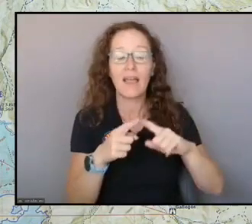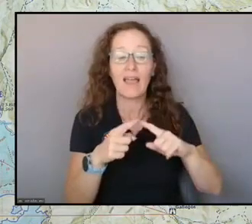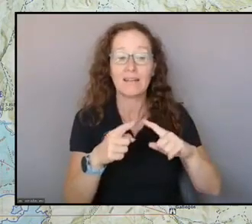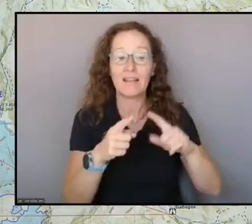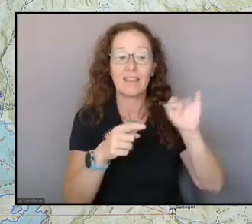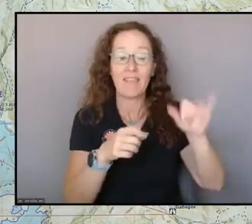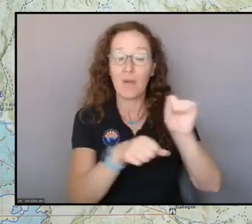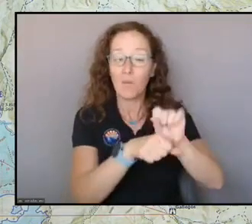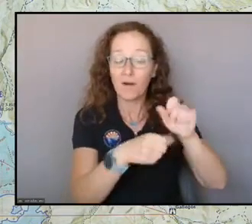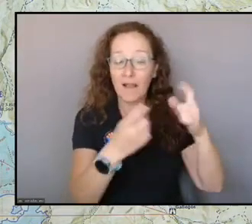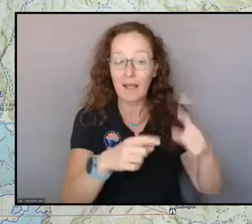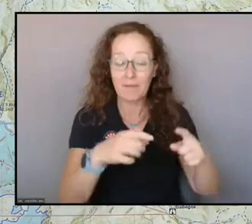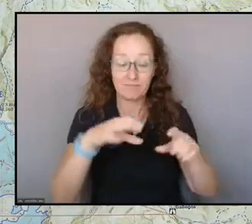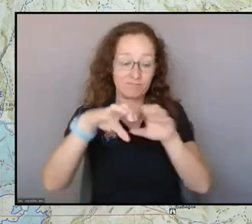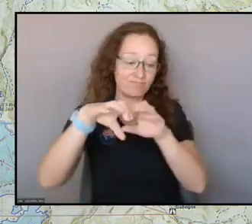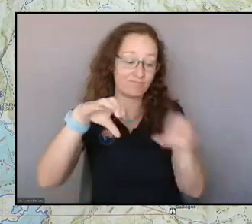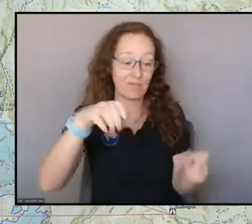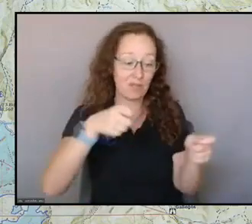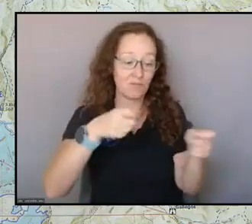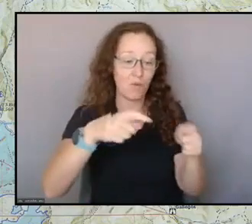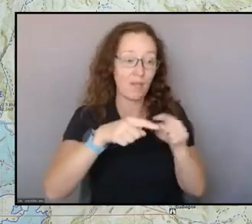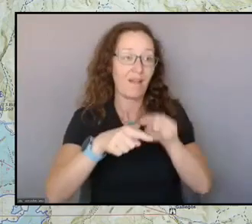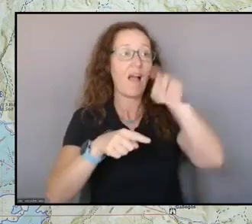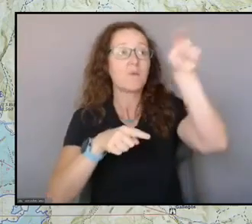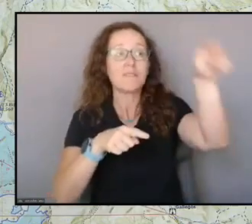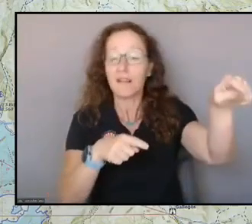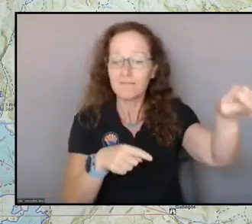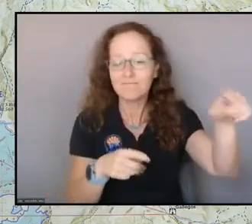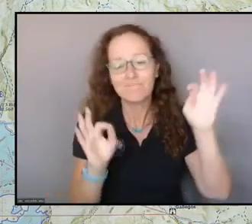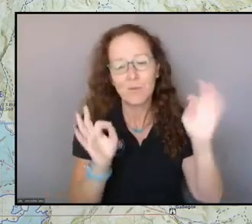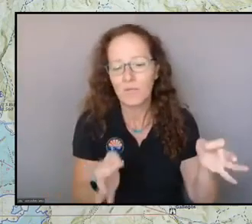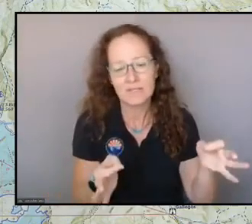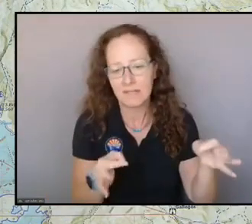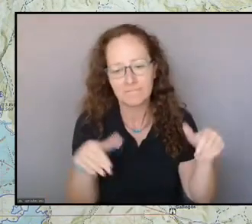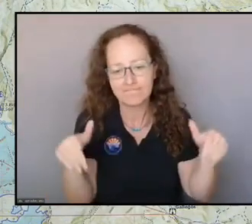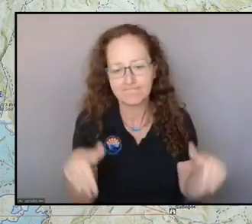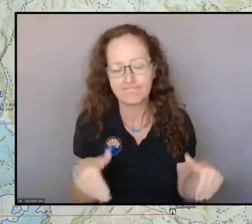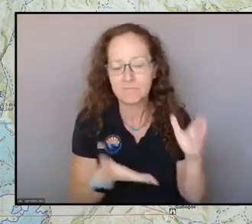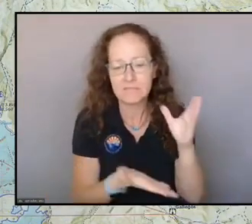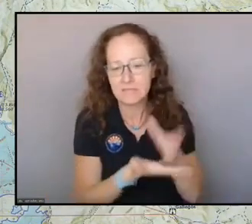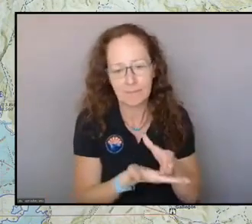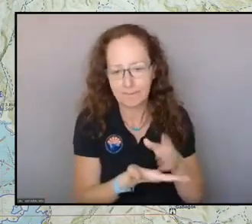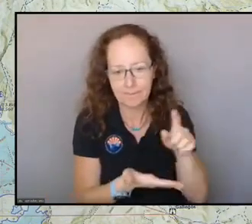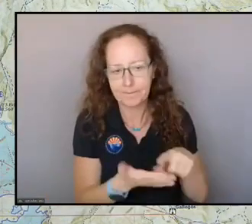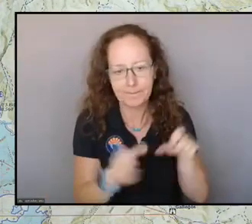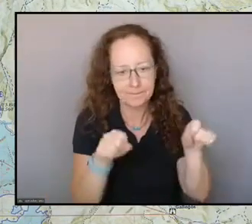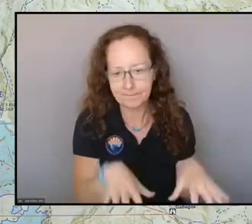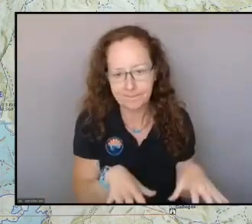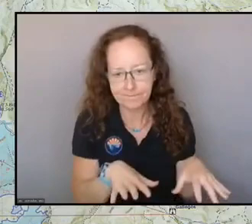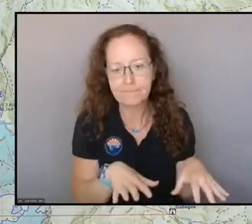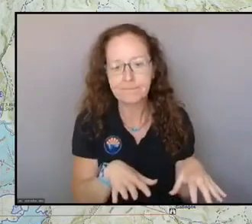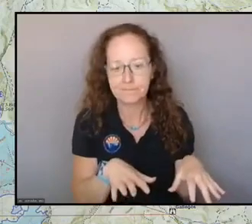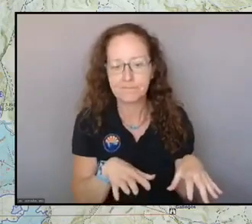THE SPARK PRODUCING WORK DURING THE HEAT OF THE DAY. THIS WAS SOMETHING I HADN'T THOUGHT OF, BUT SOMETHING